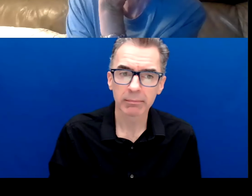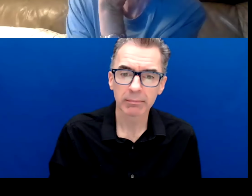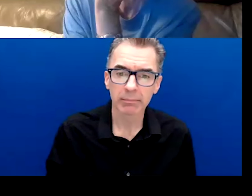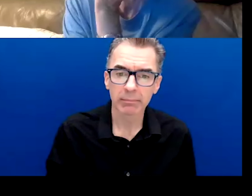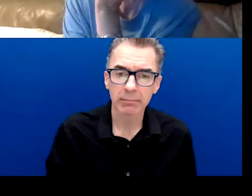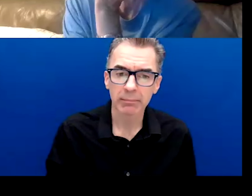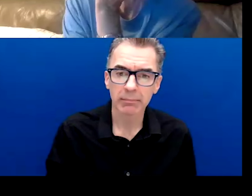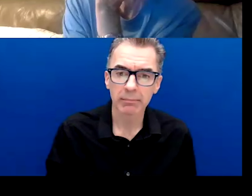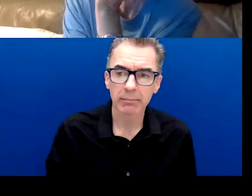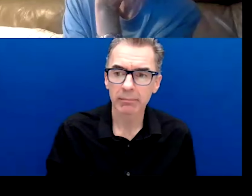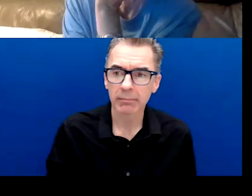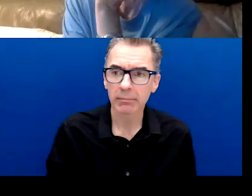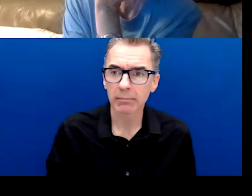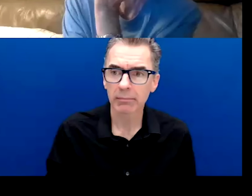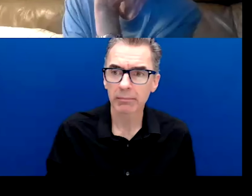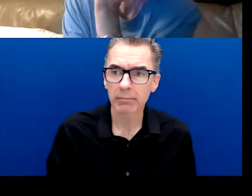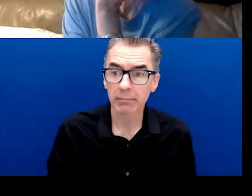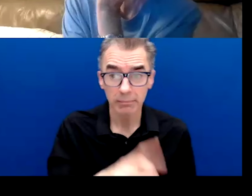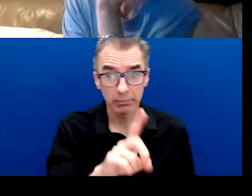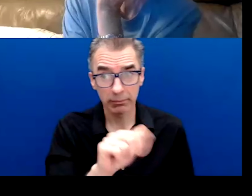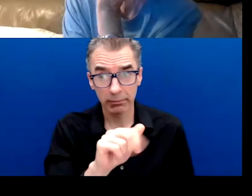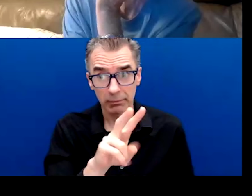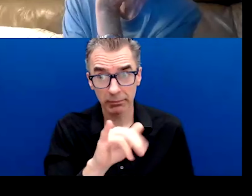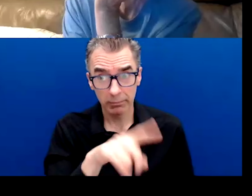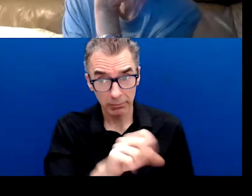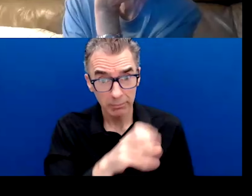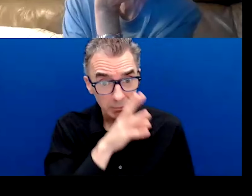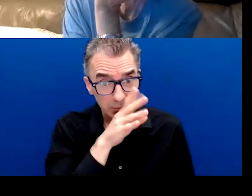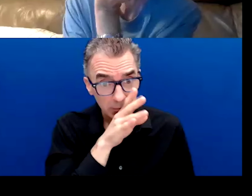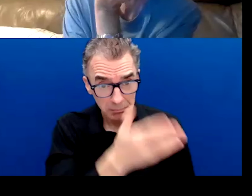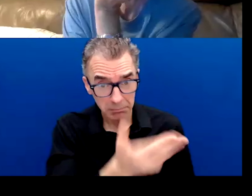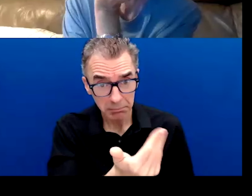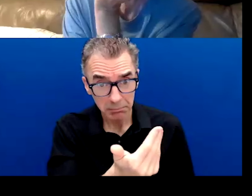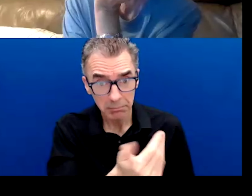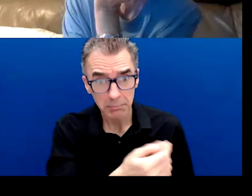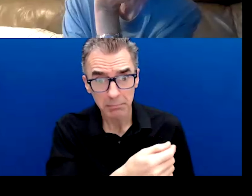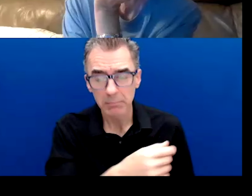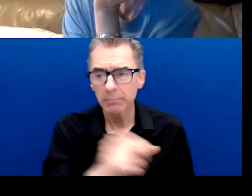David, since, are you able to speak? If not, I'll read your question. Great. Thanks. David Alvarez.